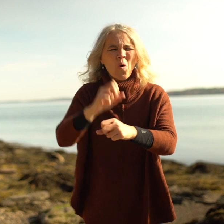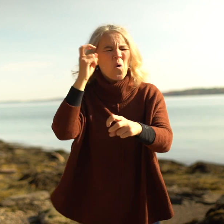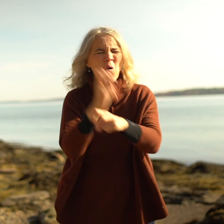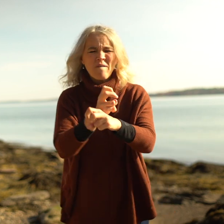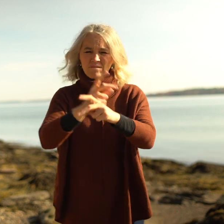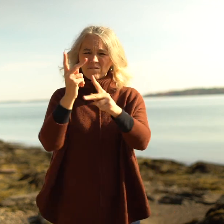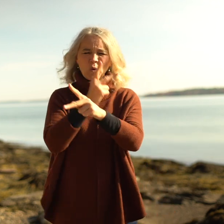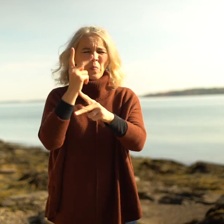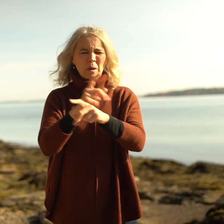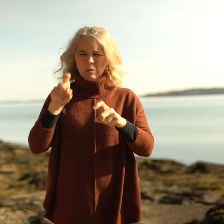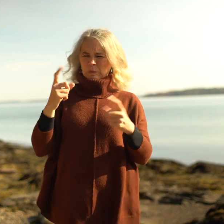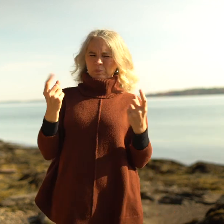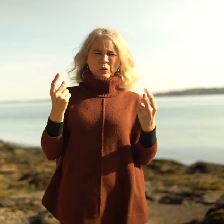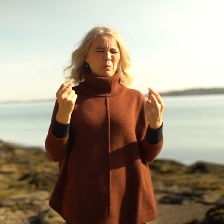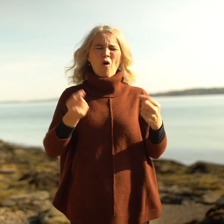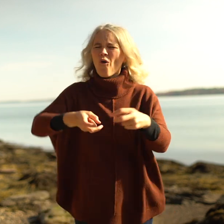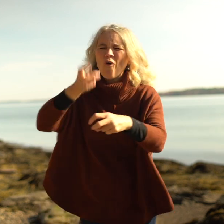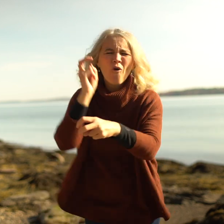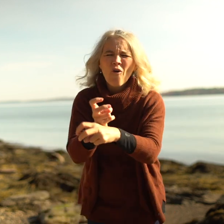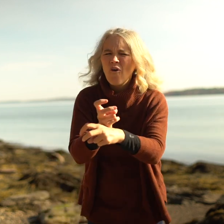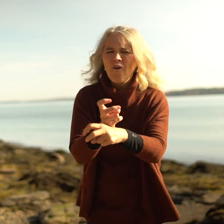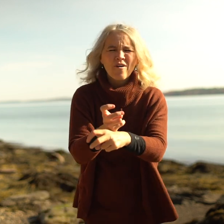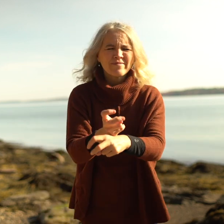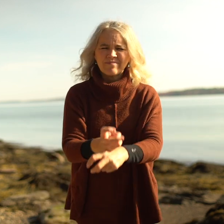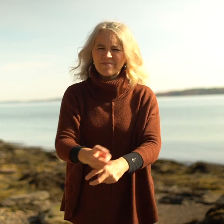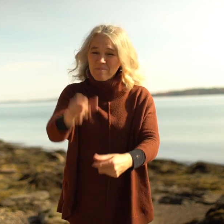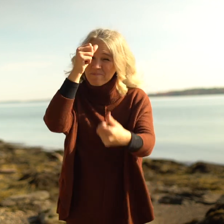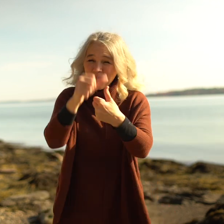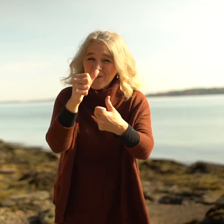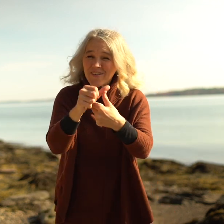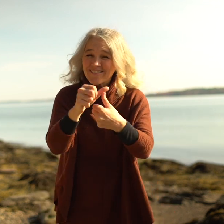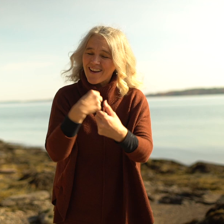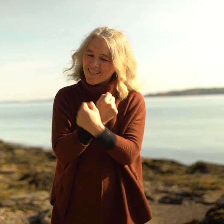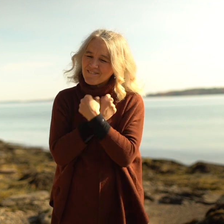It’s hard to tell what we’re supposed to do